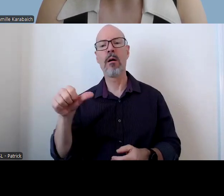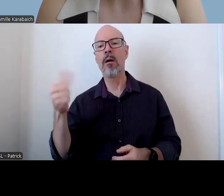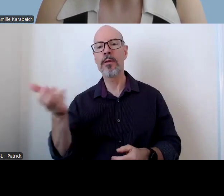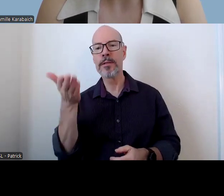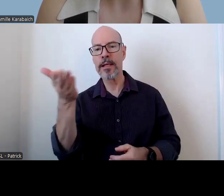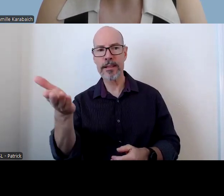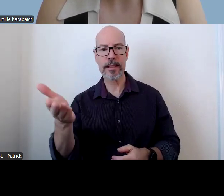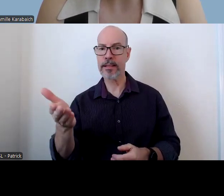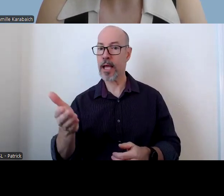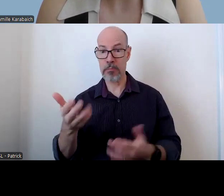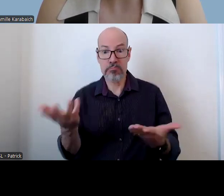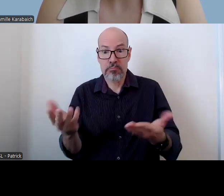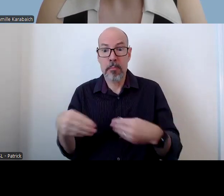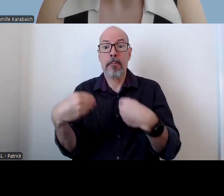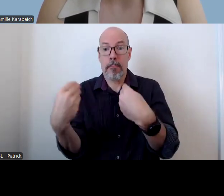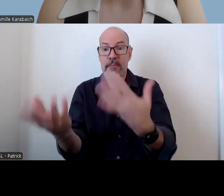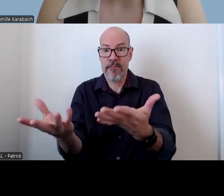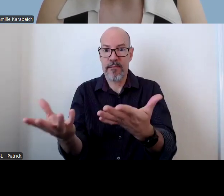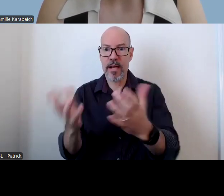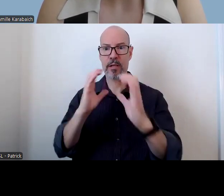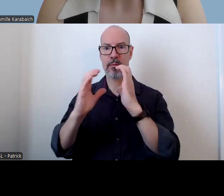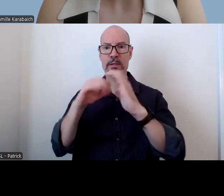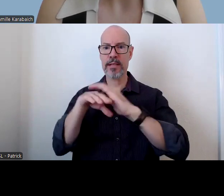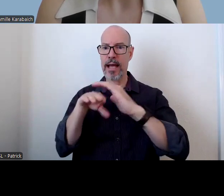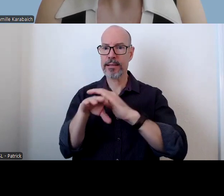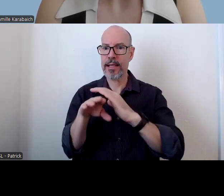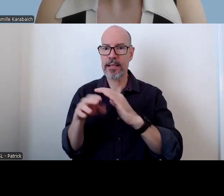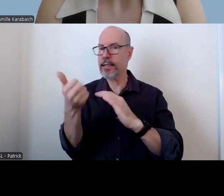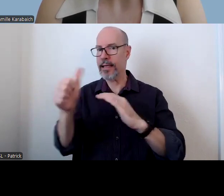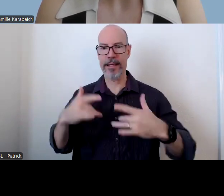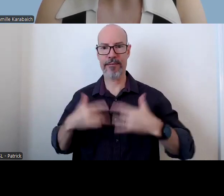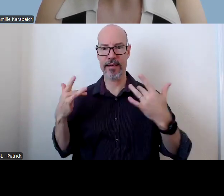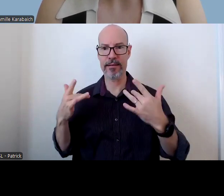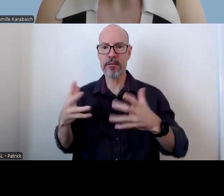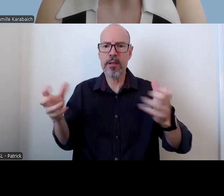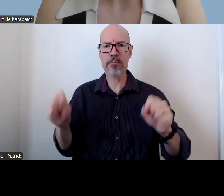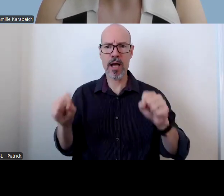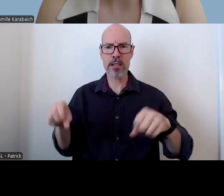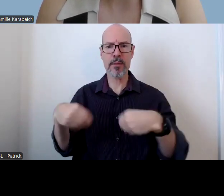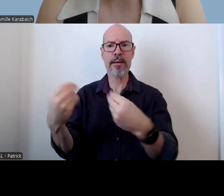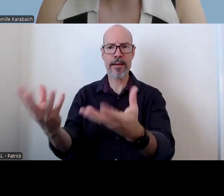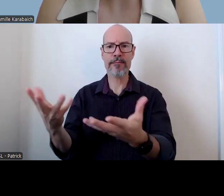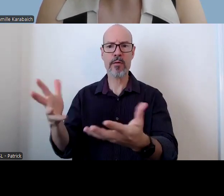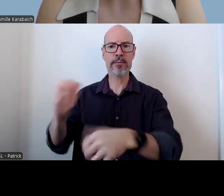A couple other tips proactively. Provide communication access at events as often as possible. Make sure you alert